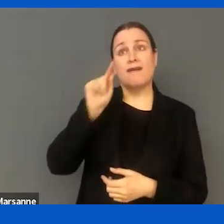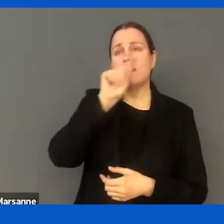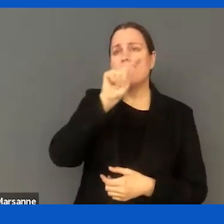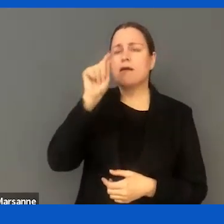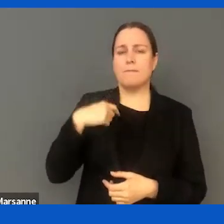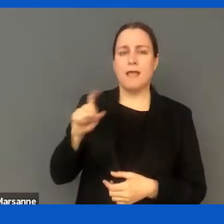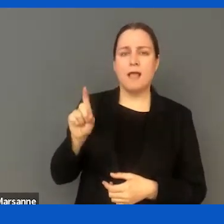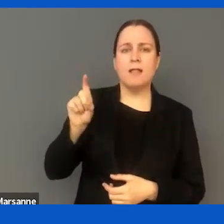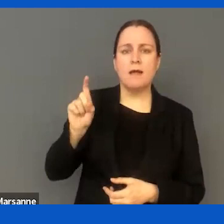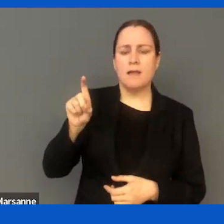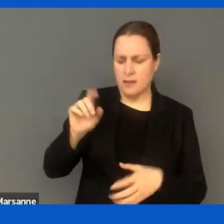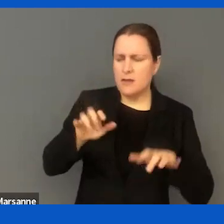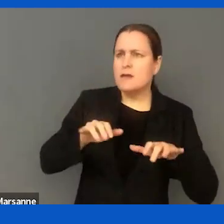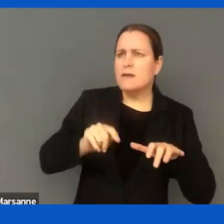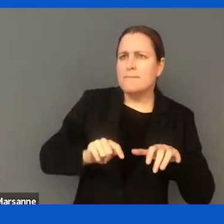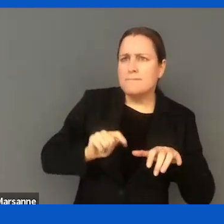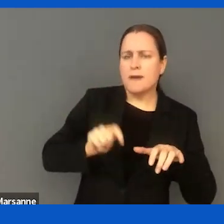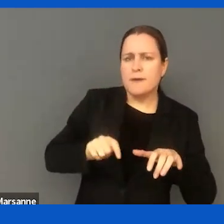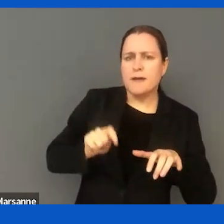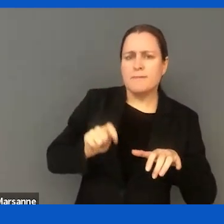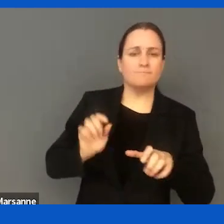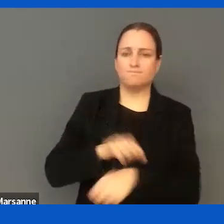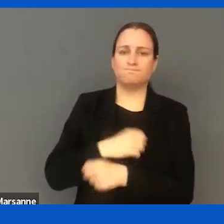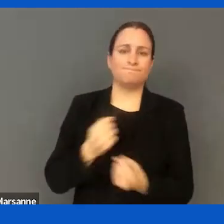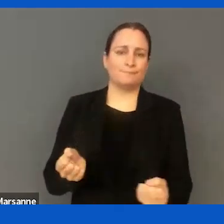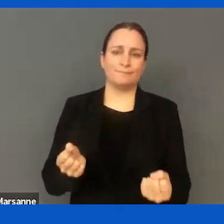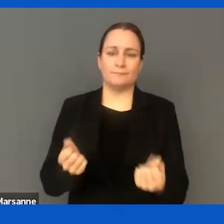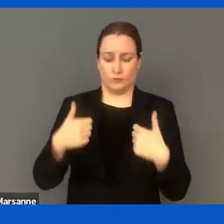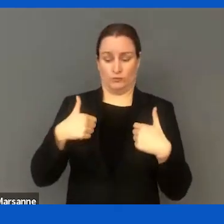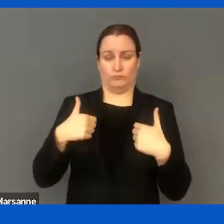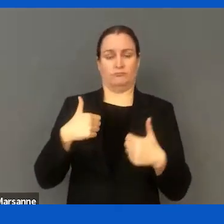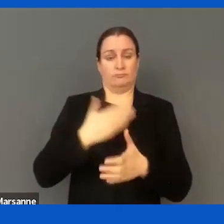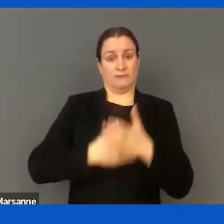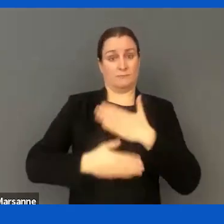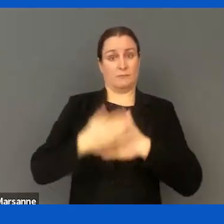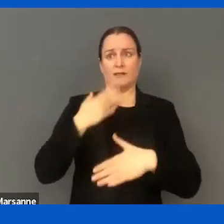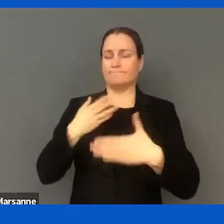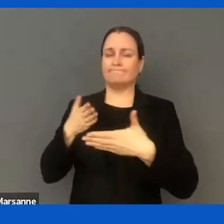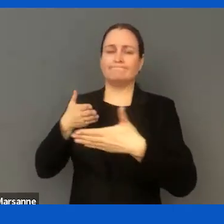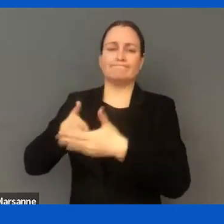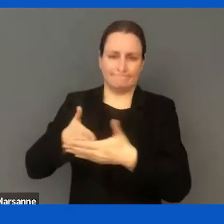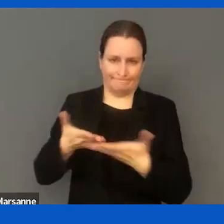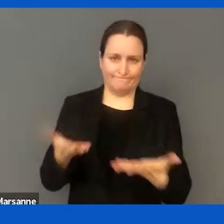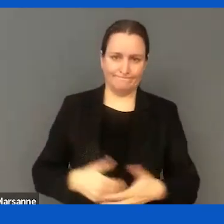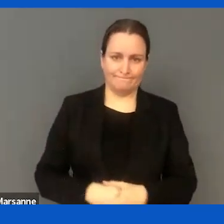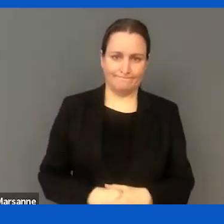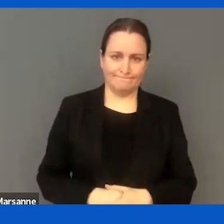technology that can block the user with disability to interact. And we have the profile issue. When